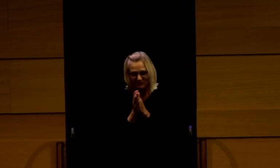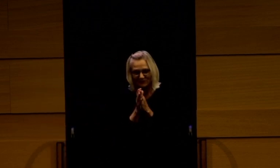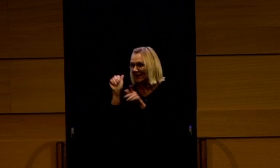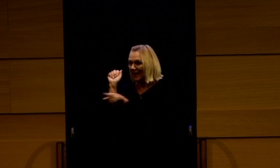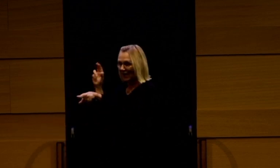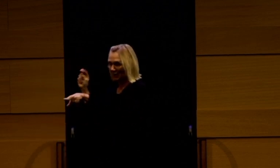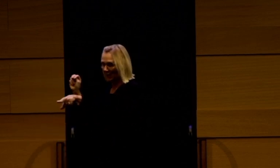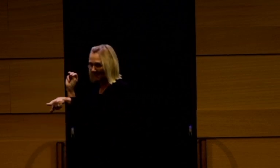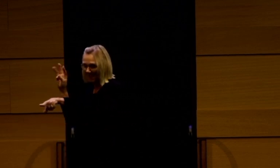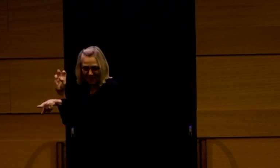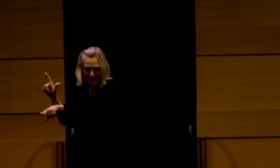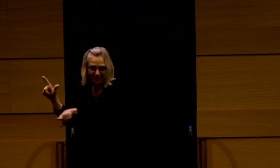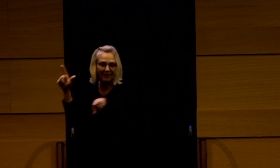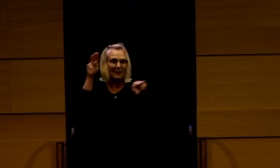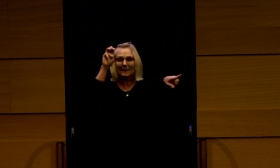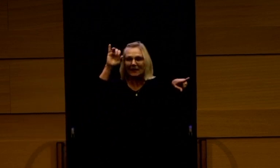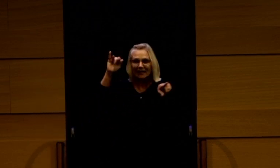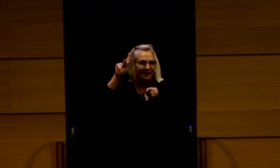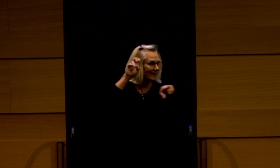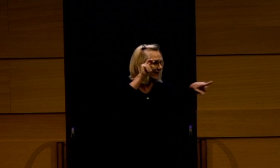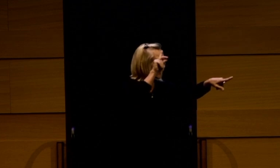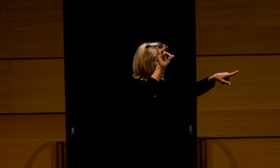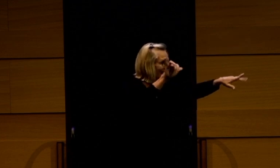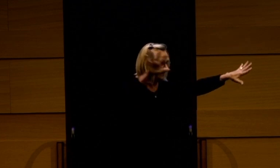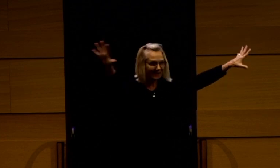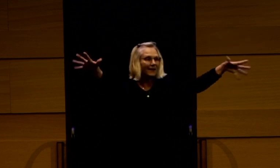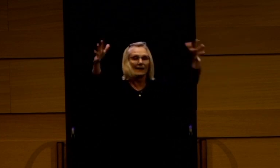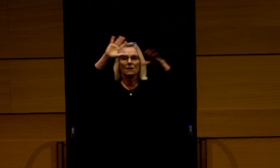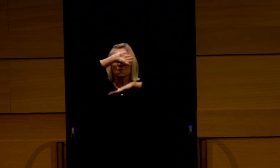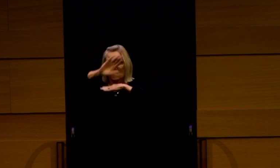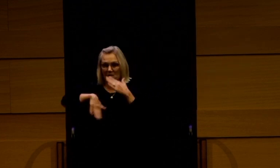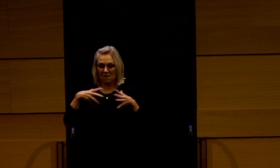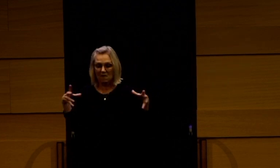Also, Aaron Mowell, Mei Kennedy. Thank you for coming together.